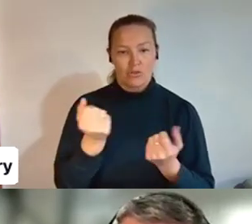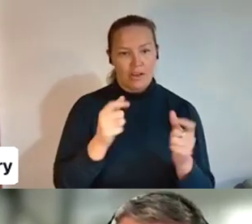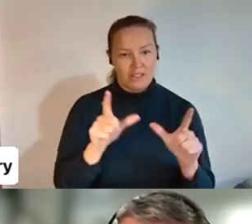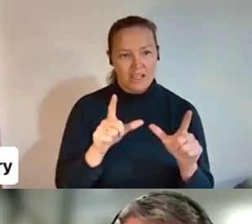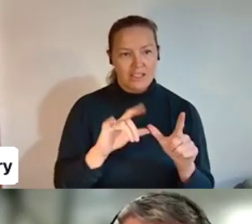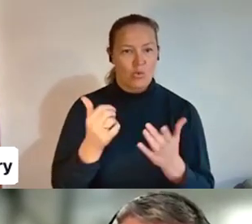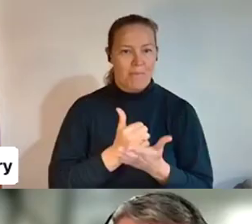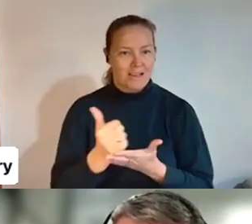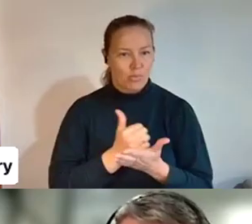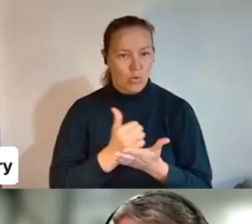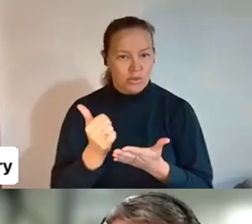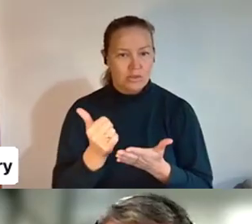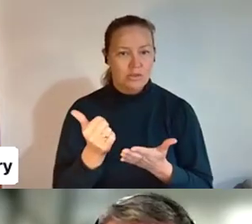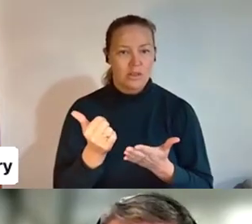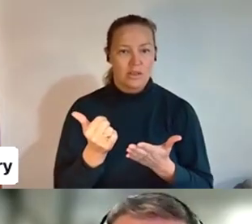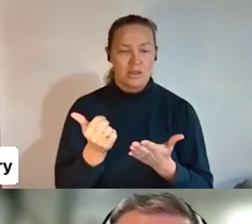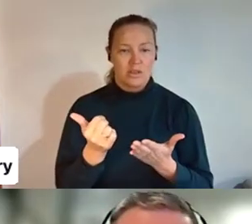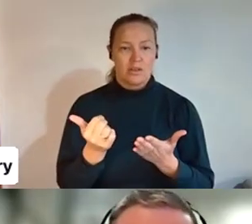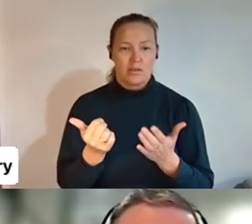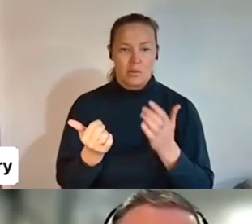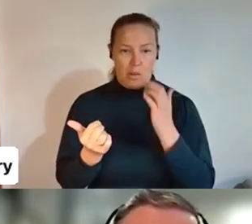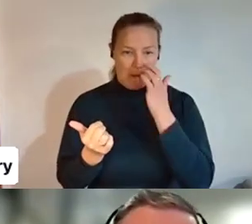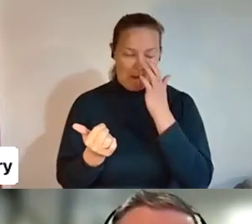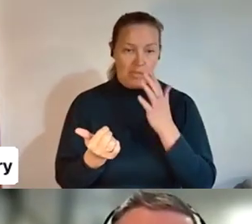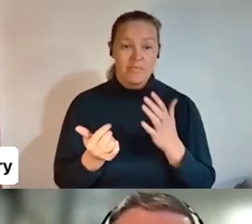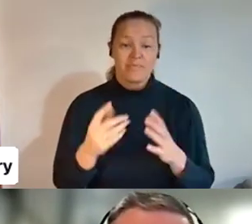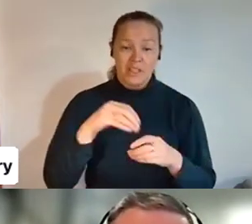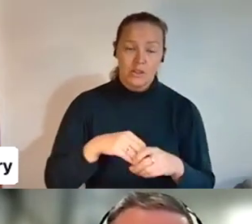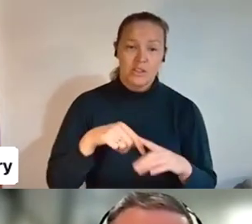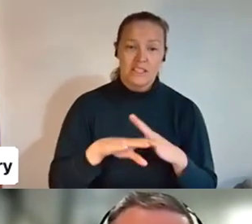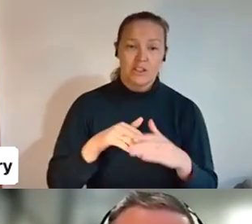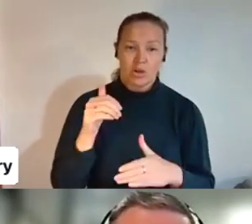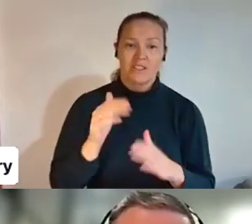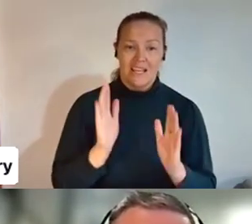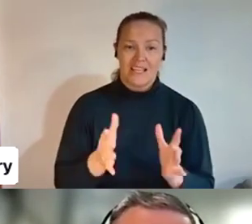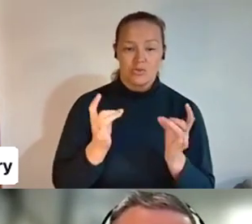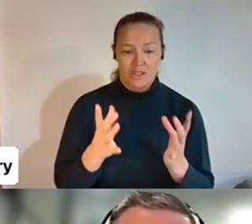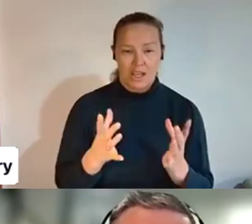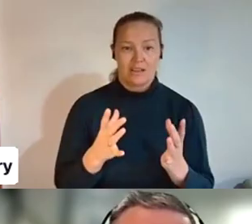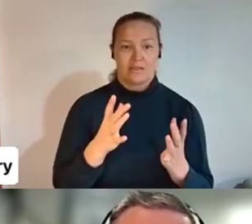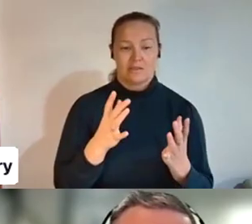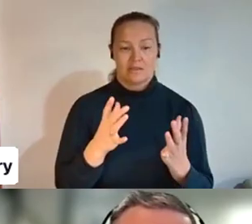or simply choose not to. Inclusion in democracy has to start with the ability to be recognised